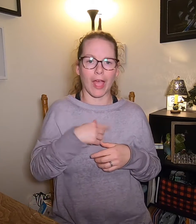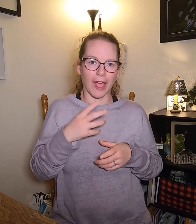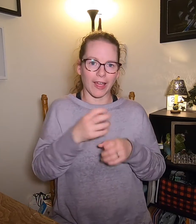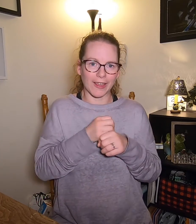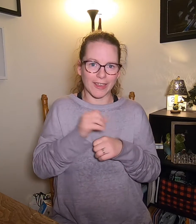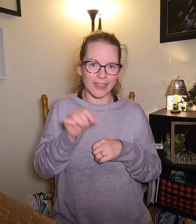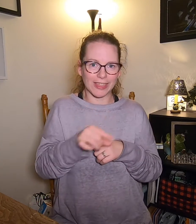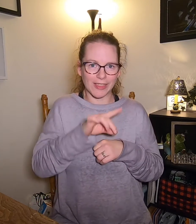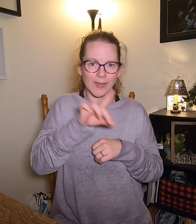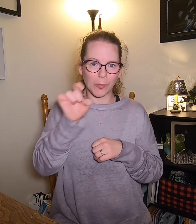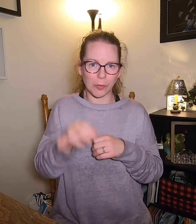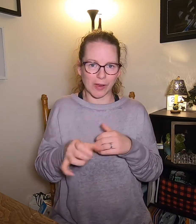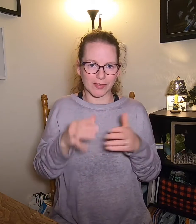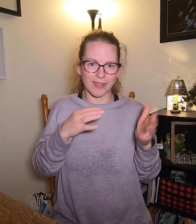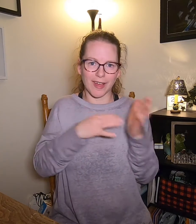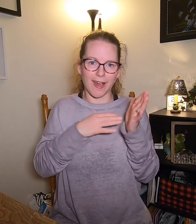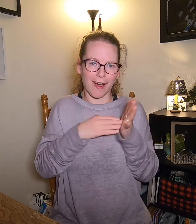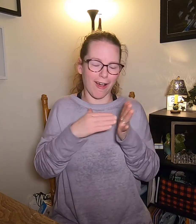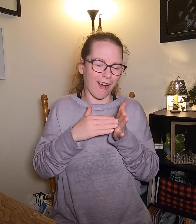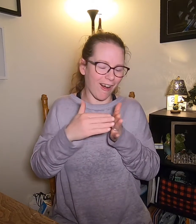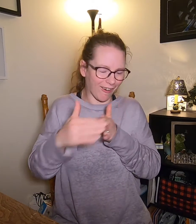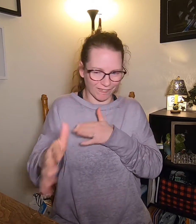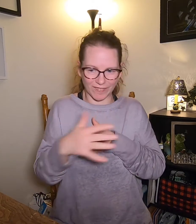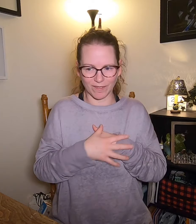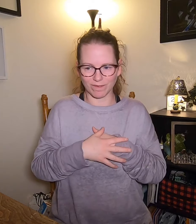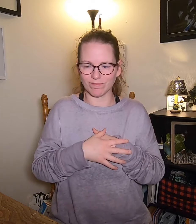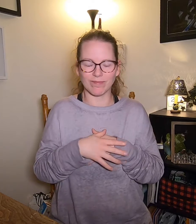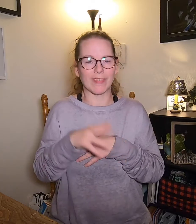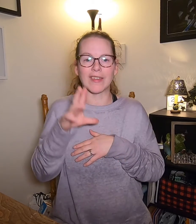I get this question a lot!